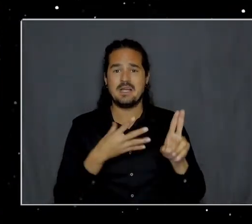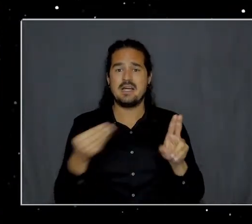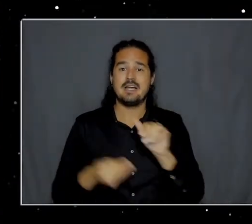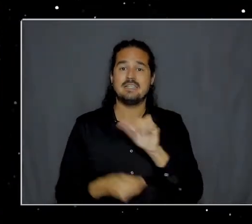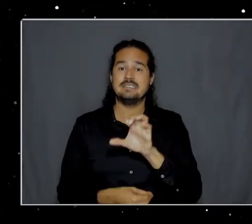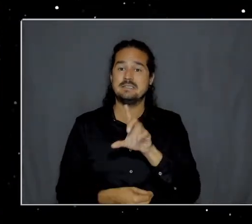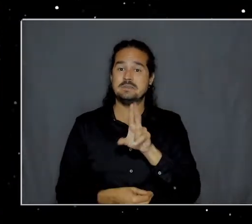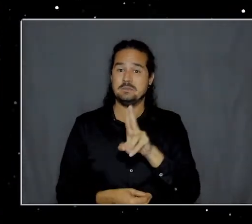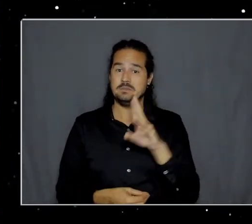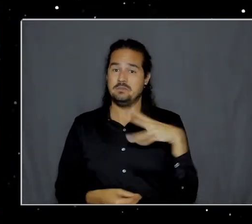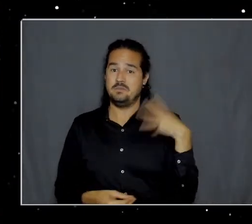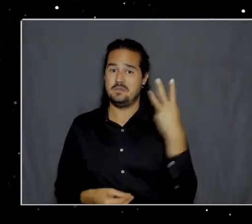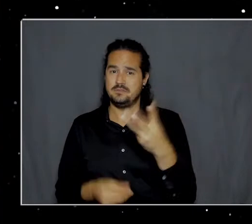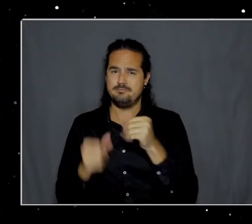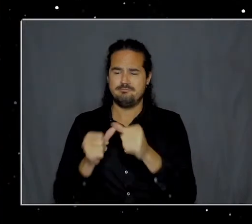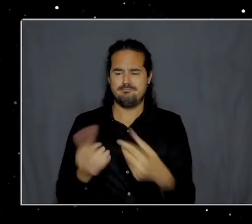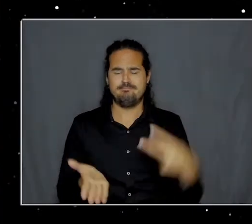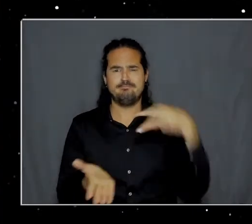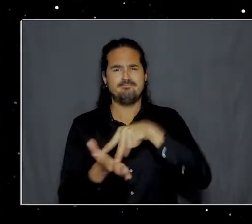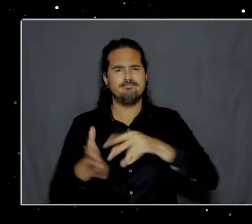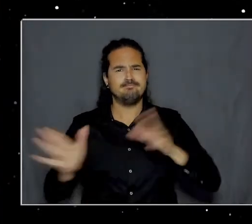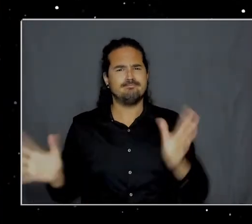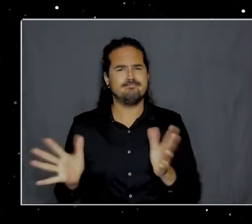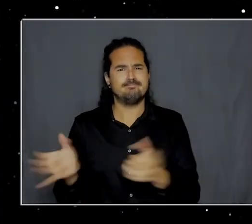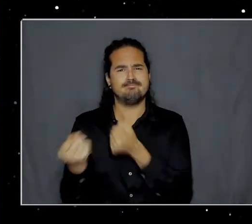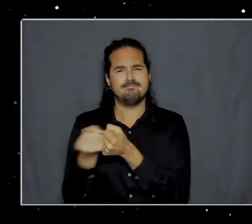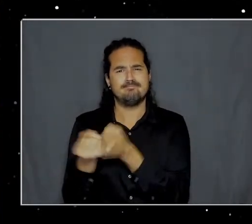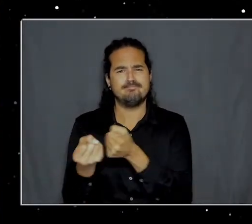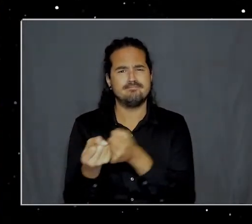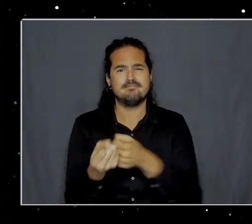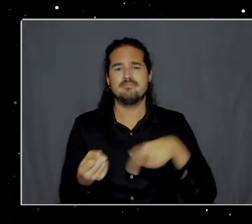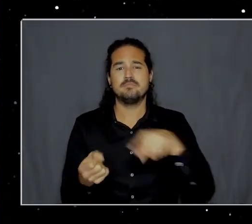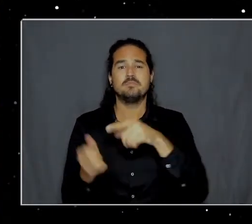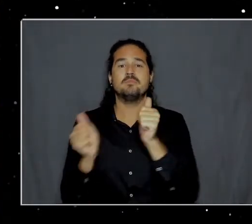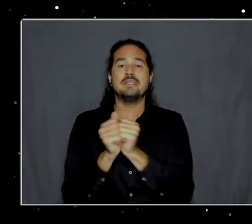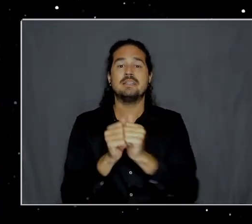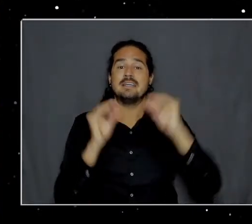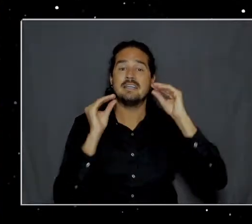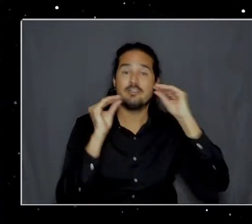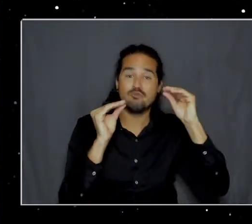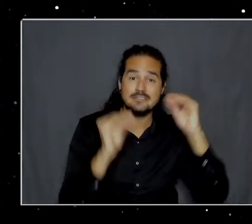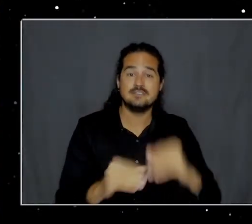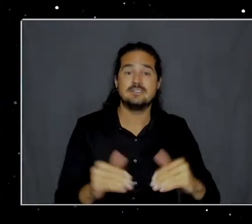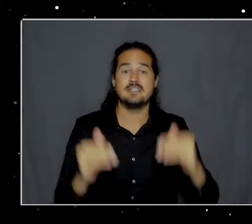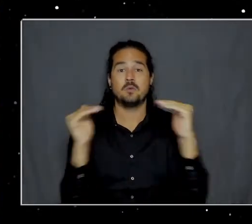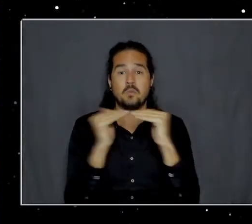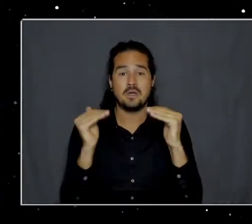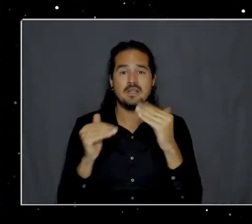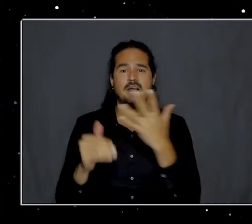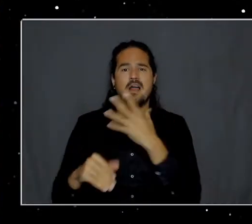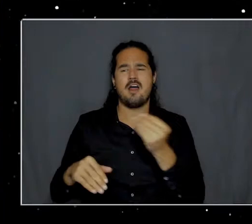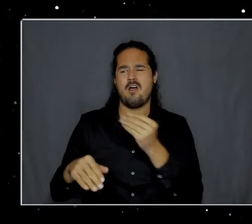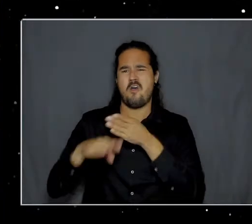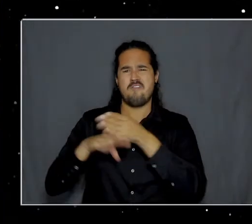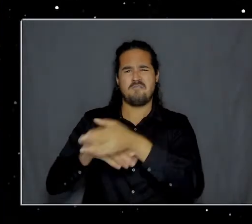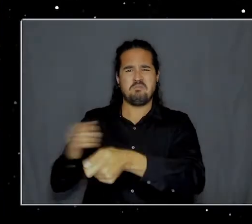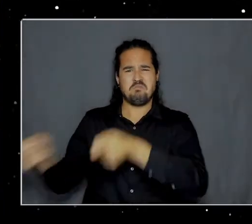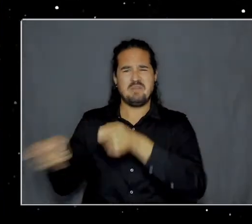WASHINGTON STEPPING UP IN THESE SPACES. AND I'M PARTICULARLY EXCITED ABOUT OUR WORK IN EDUCATION